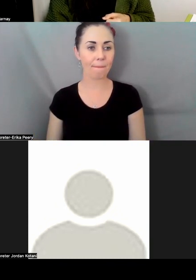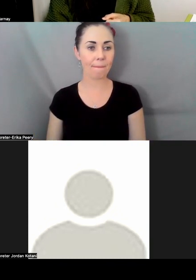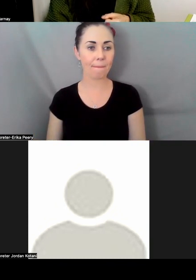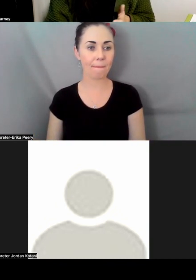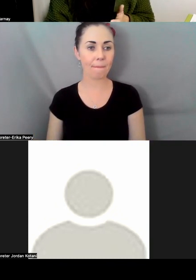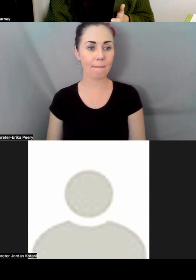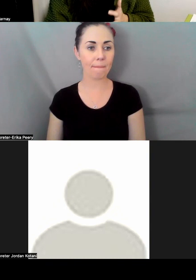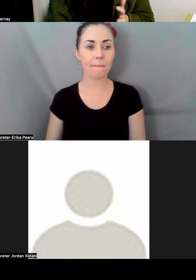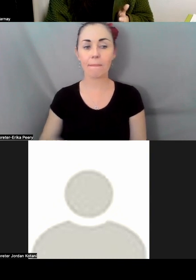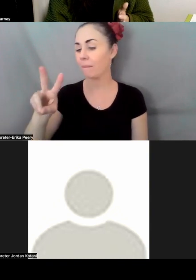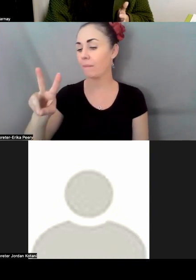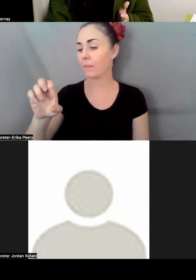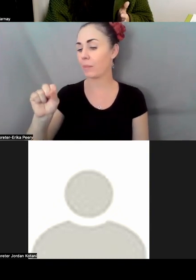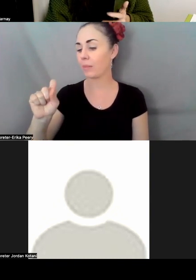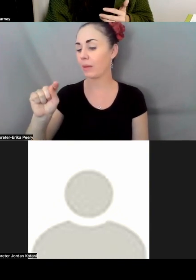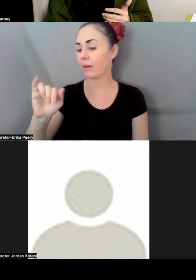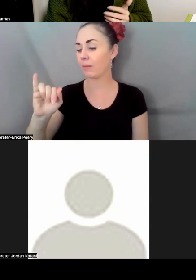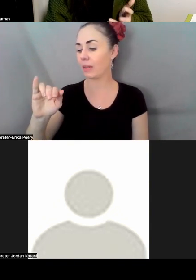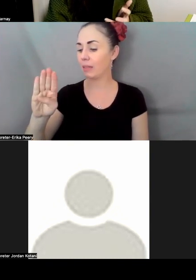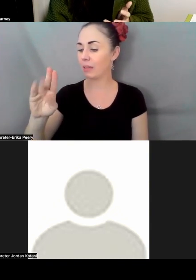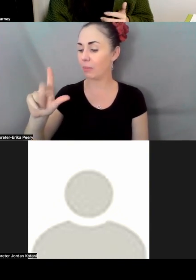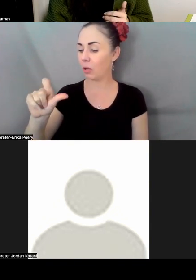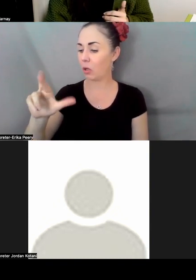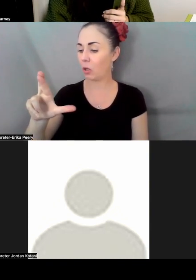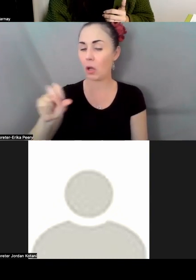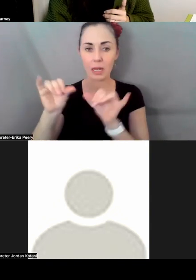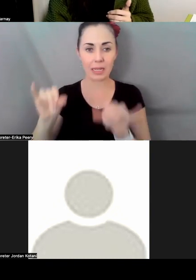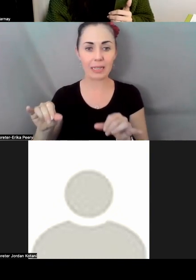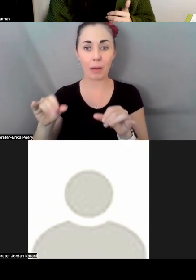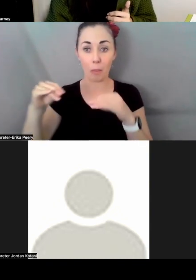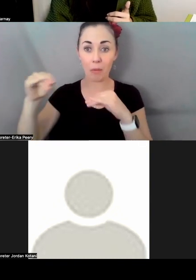Vestibular system with all the movements. Hyposensitive kids, we see they're the ones